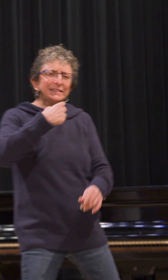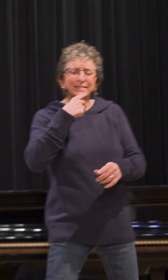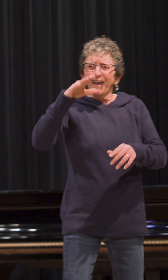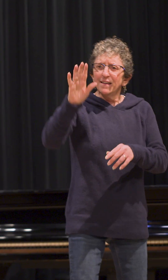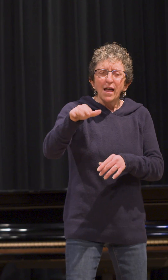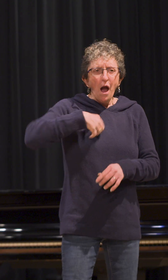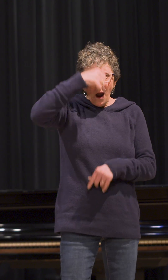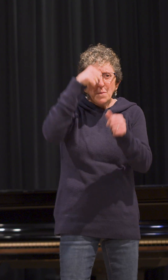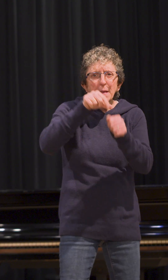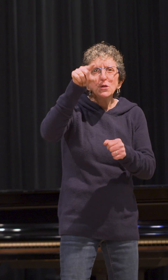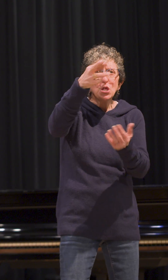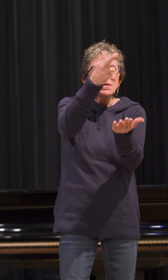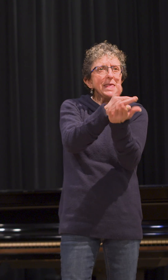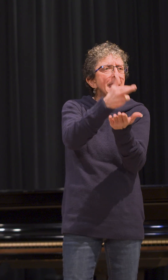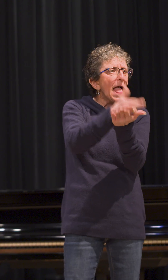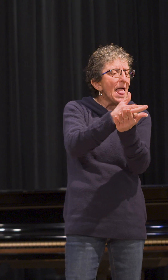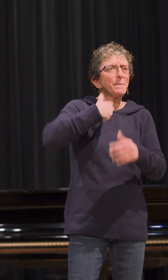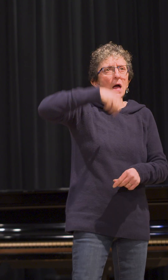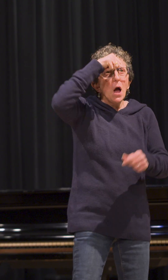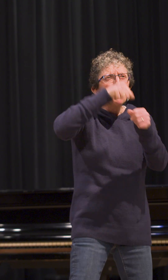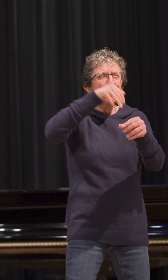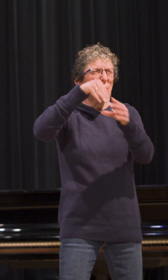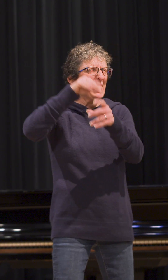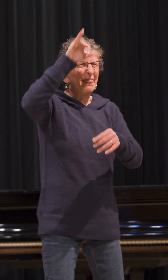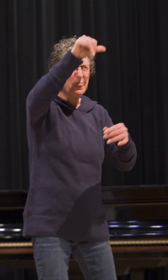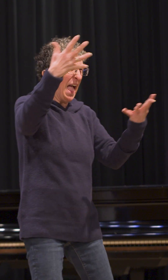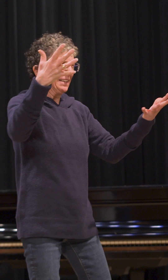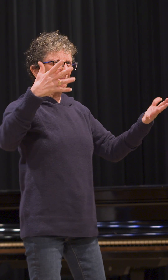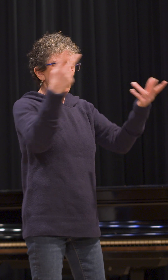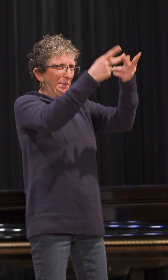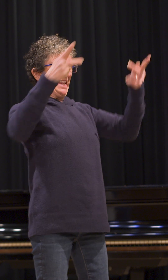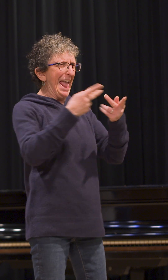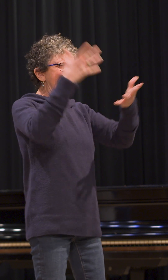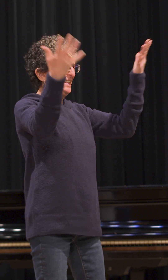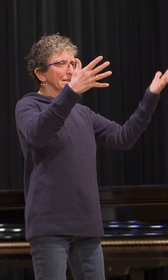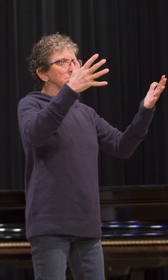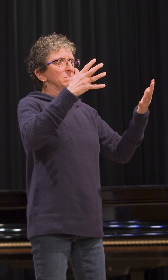she's like "I was never on drugs." But wait, wait I remember you were in rehab. You were